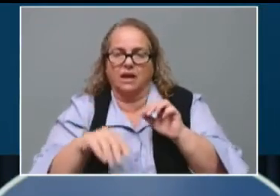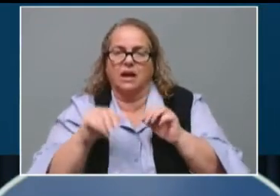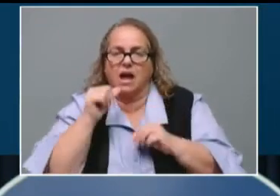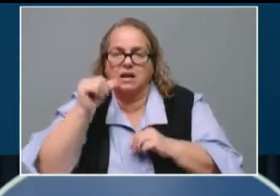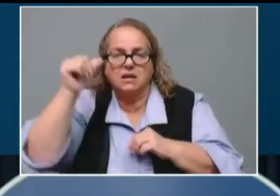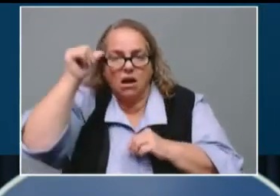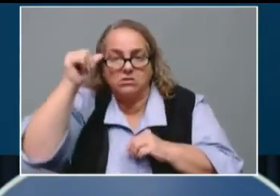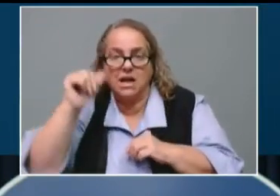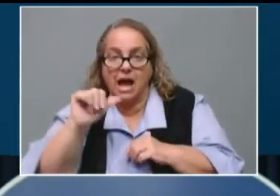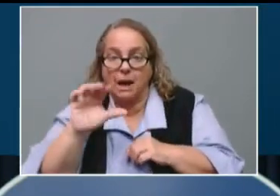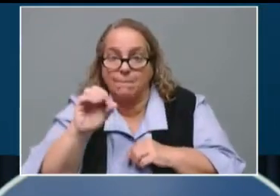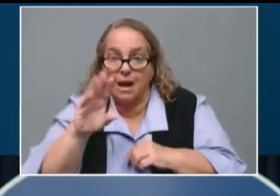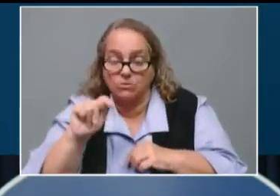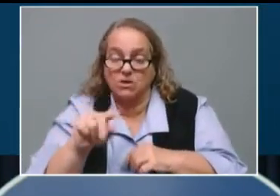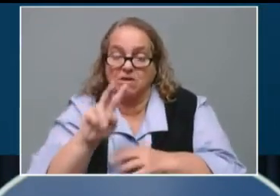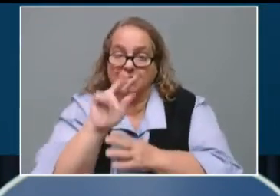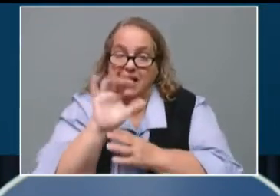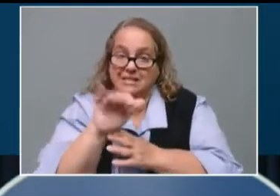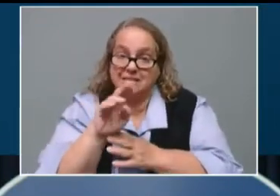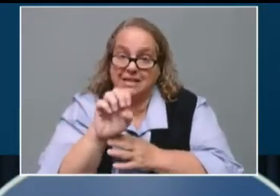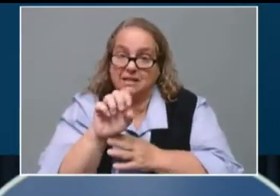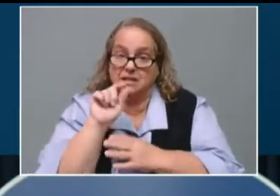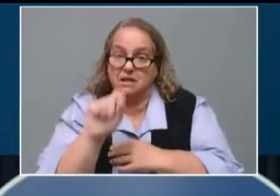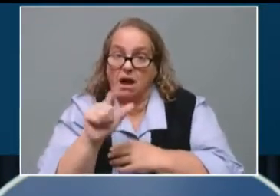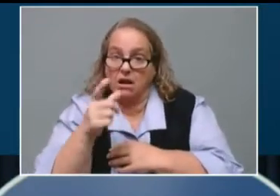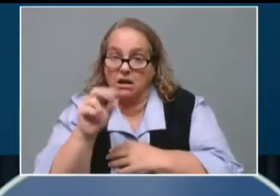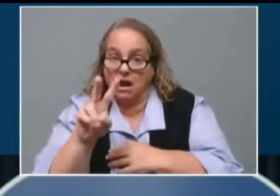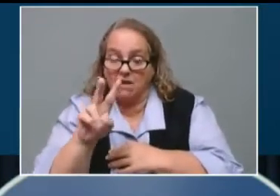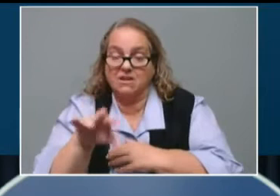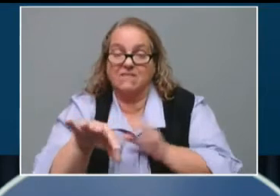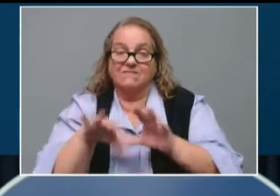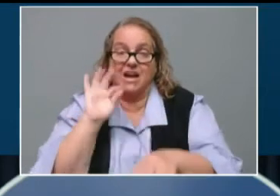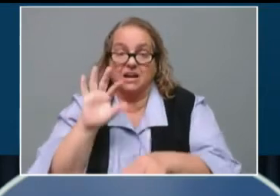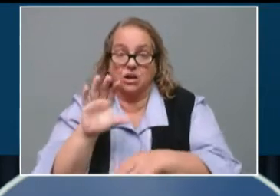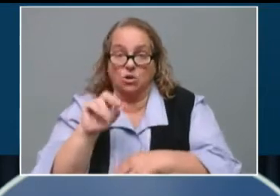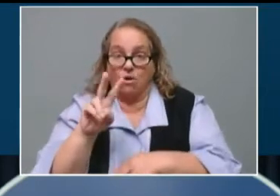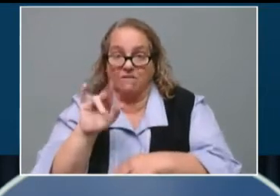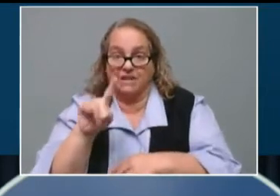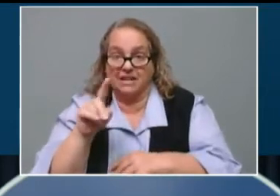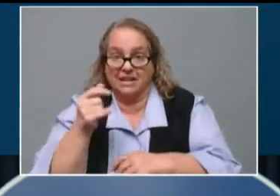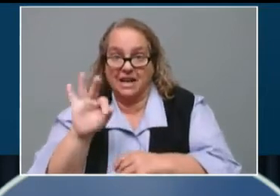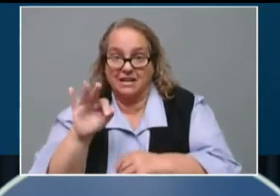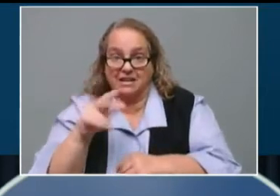dot gov and click on find covid 19 vaccines from there you can sort by zip